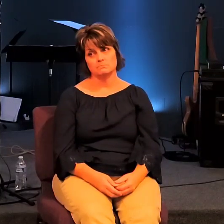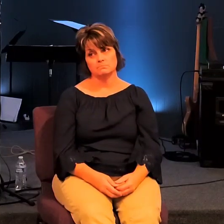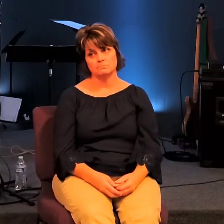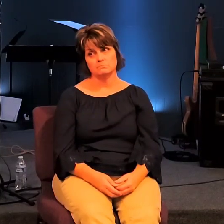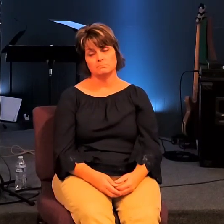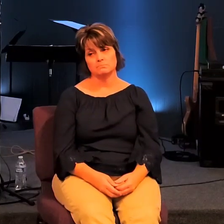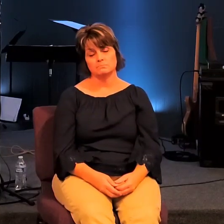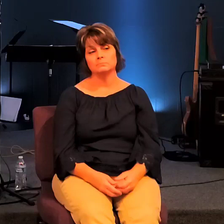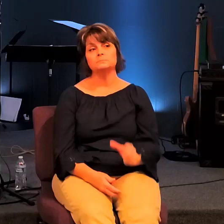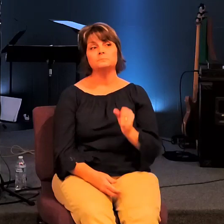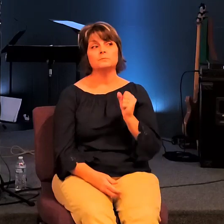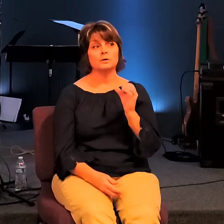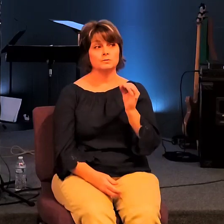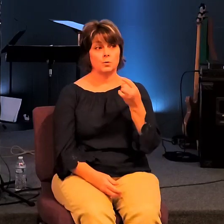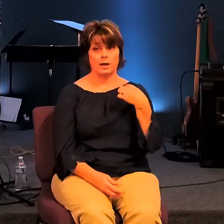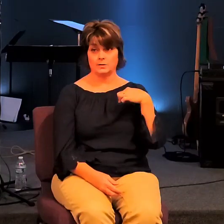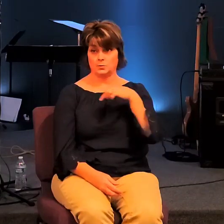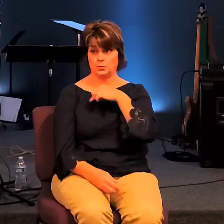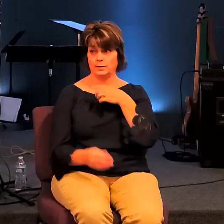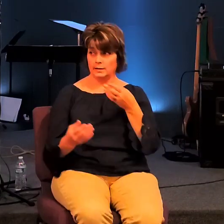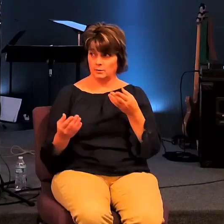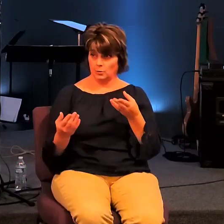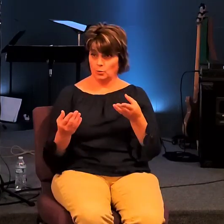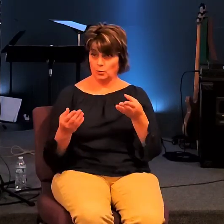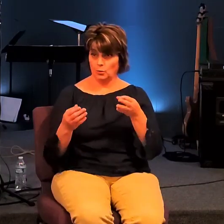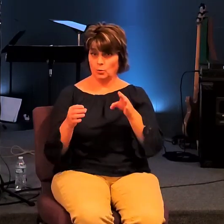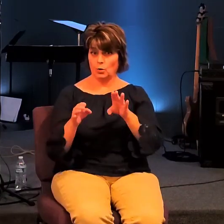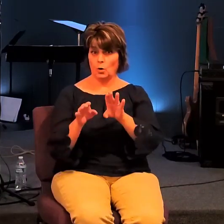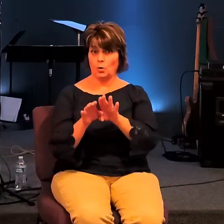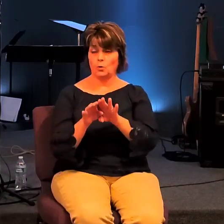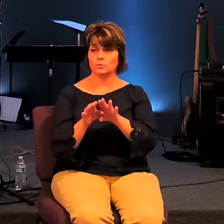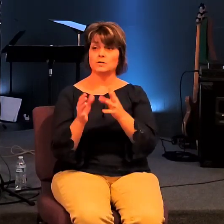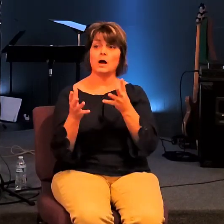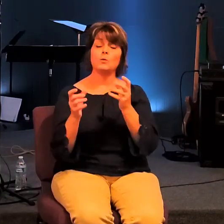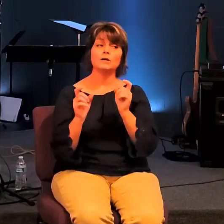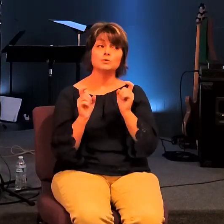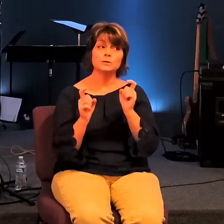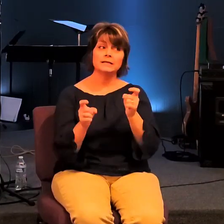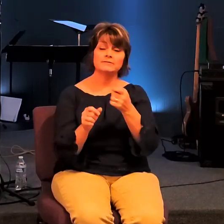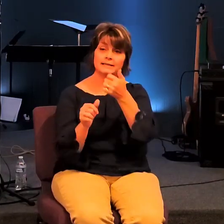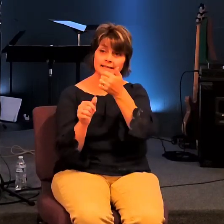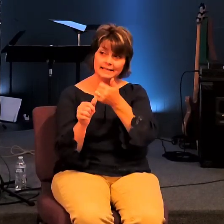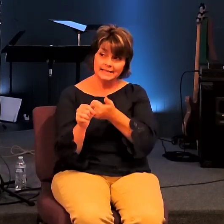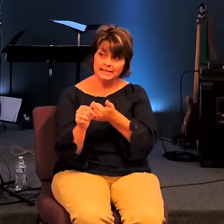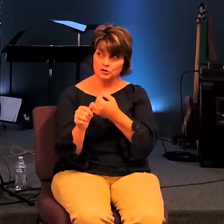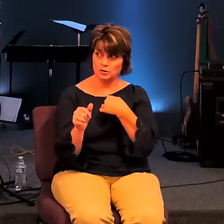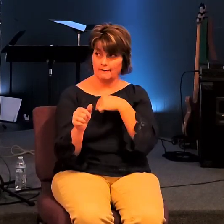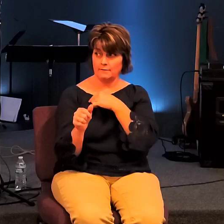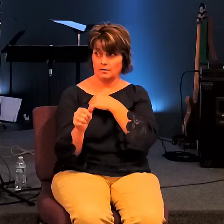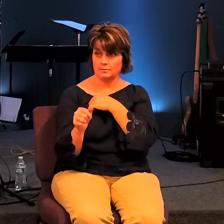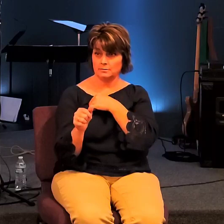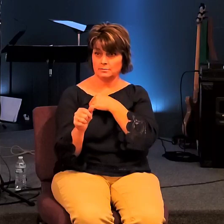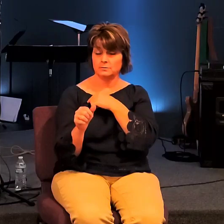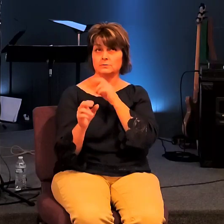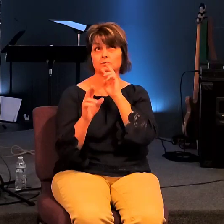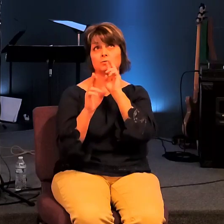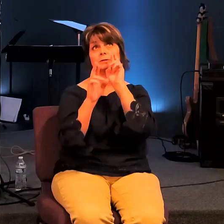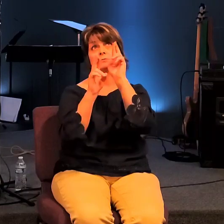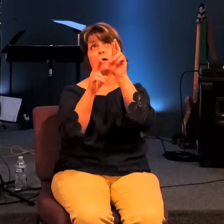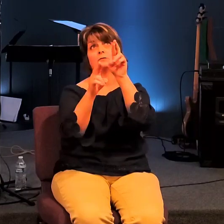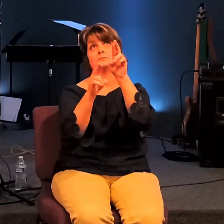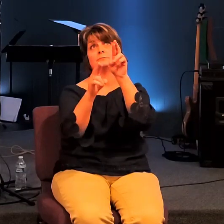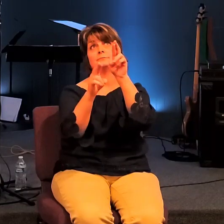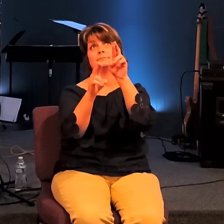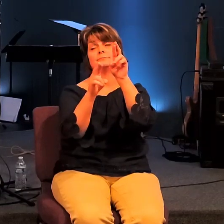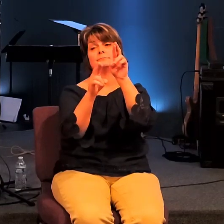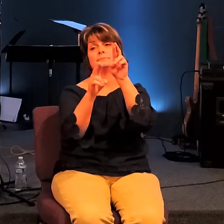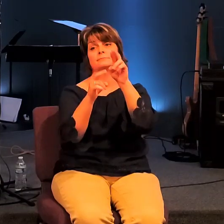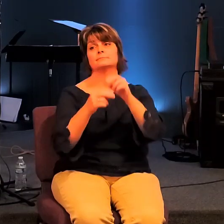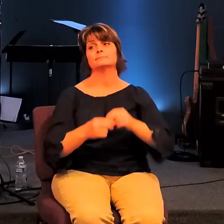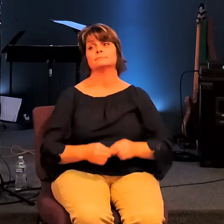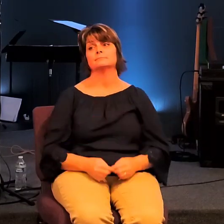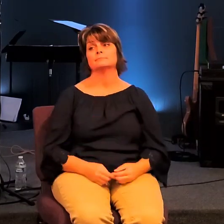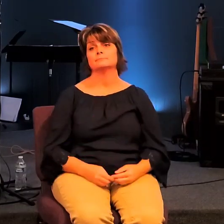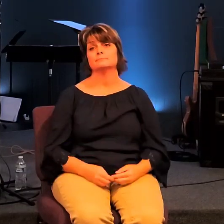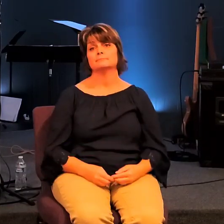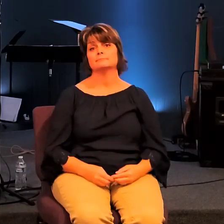we close this morning I want to give each of us an opportunity to respond to the Lord